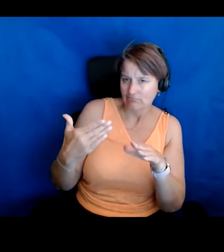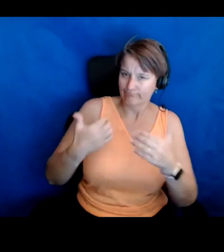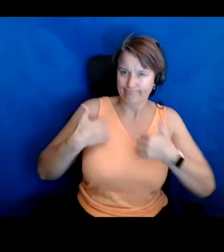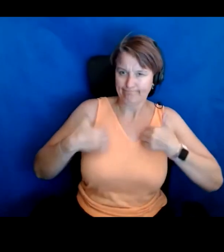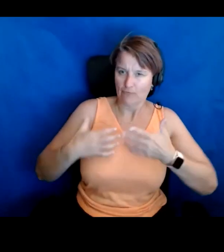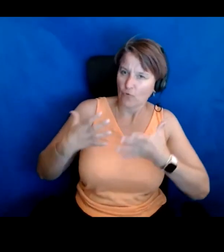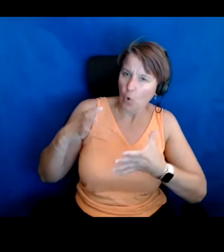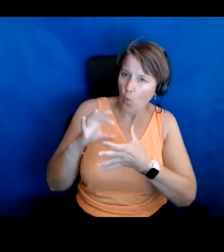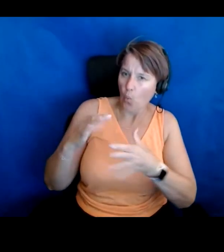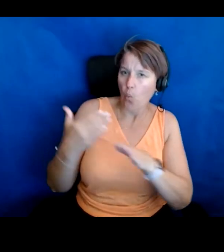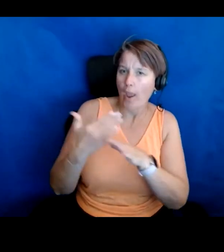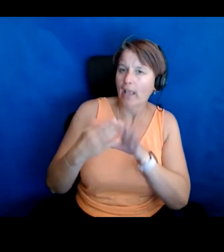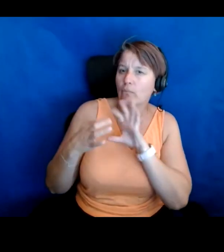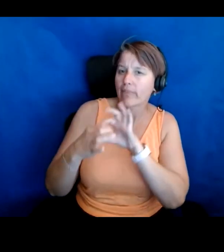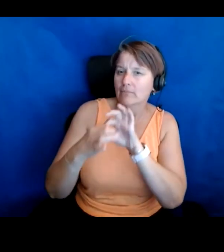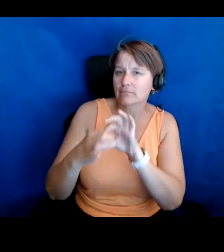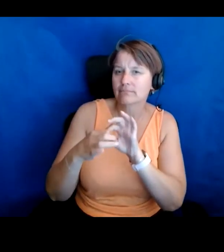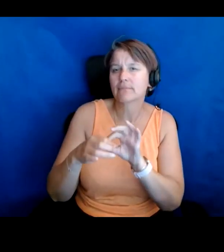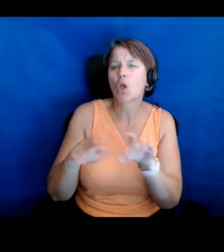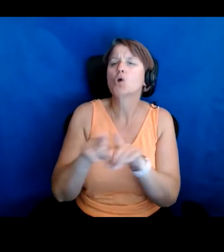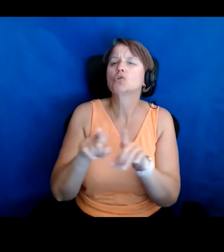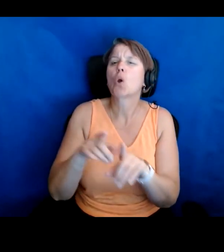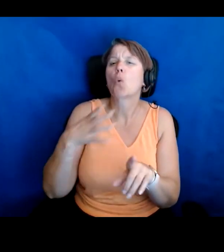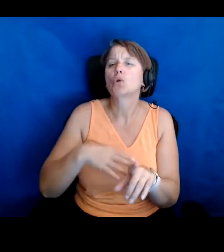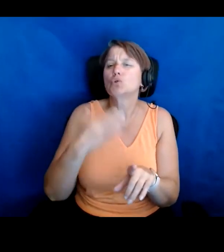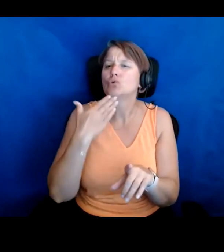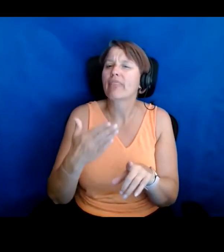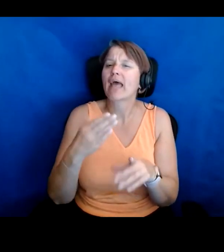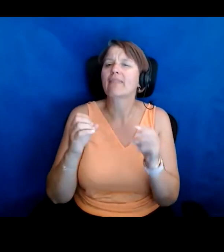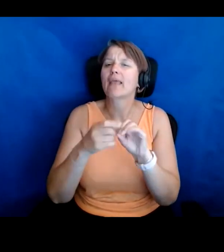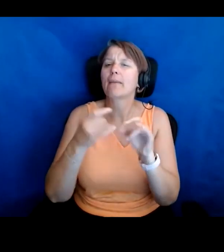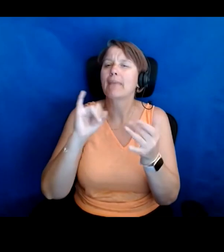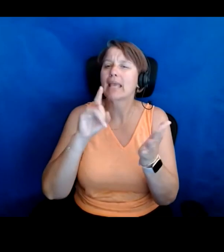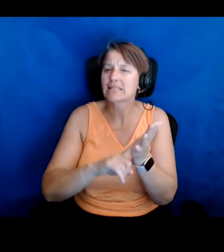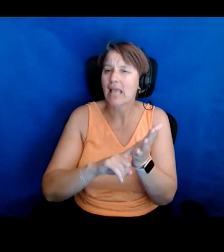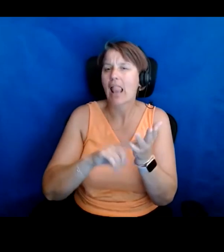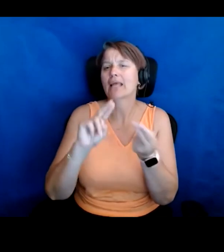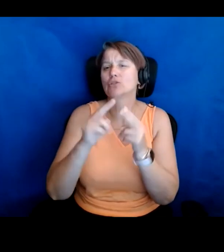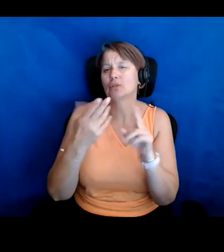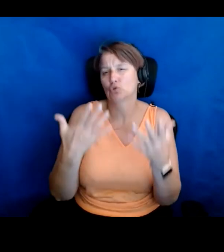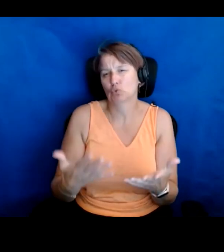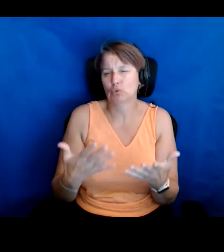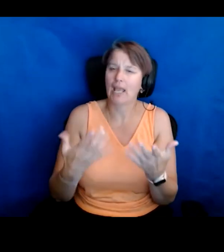I also wanted to thank the BSL interpreters for being with us today and being very patient.